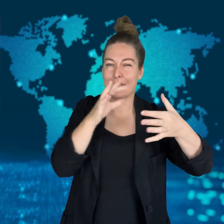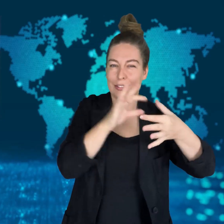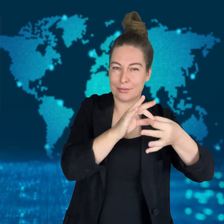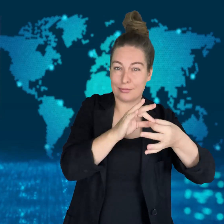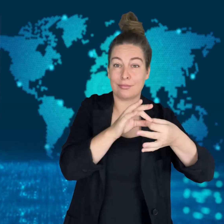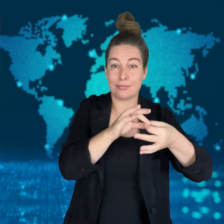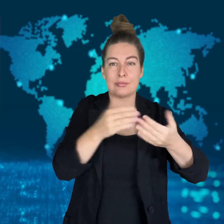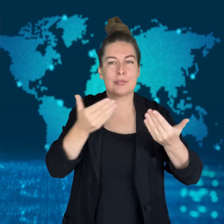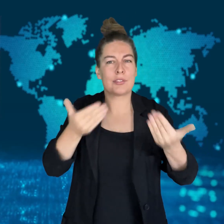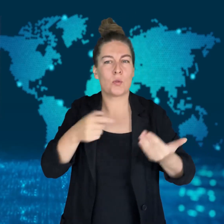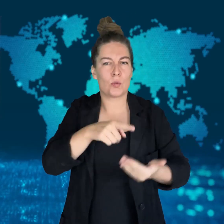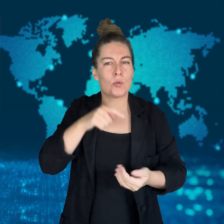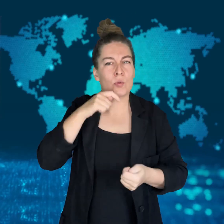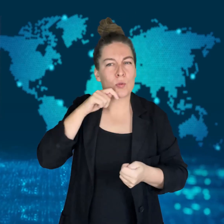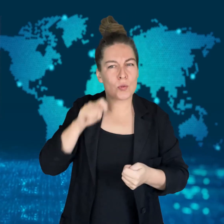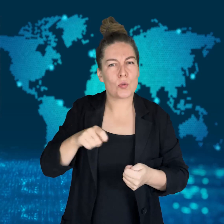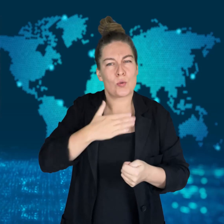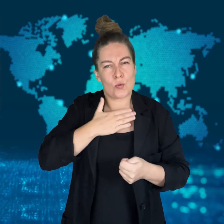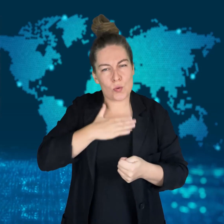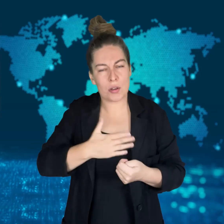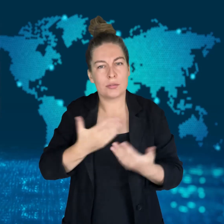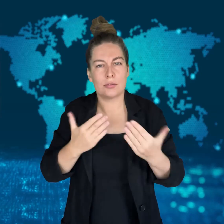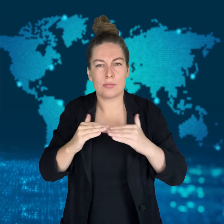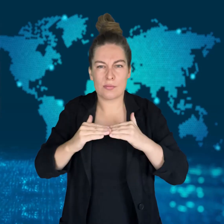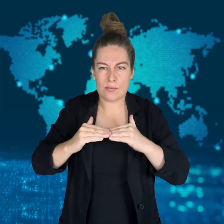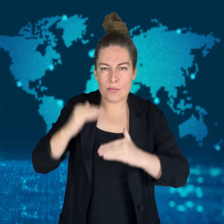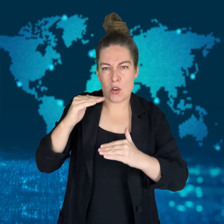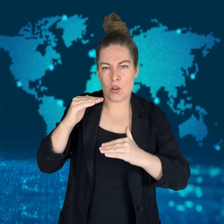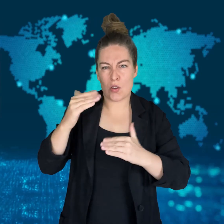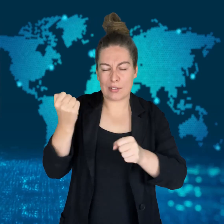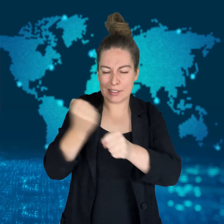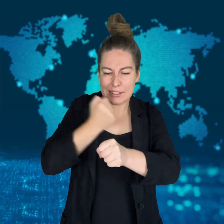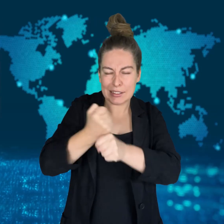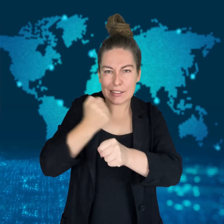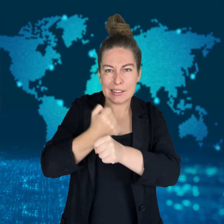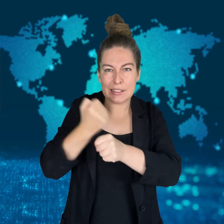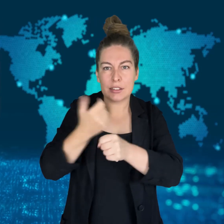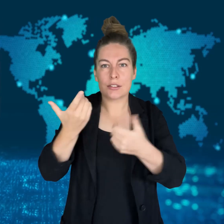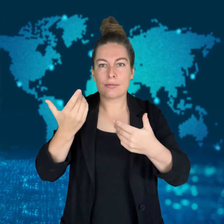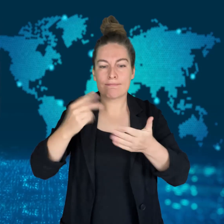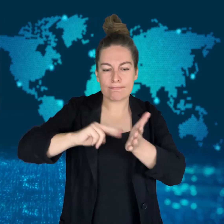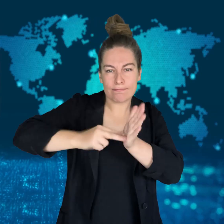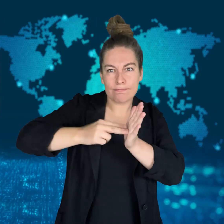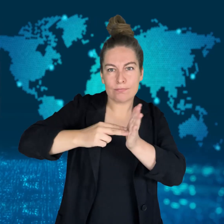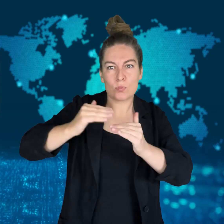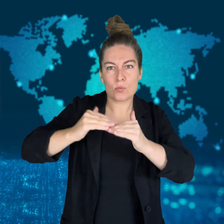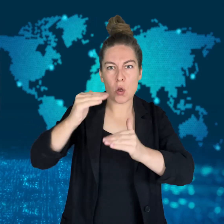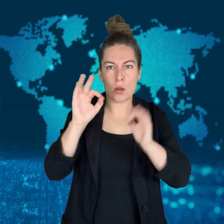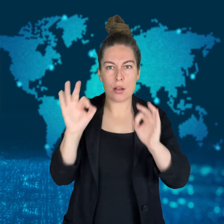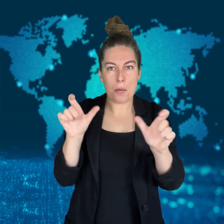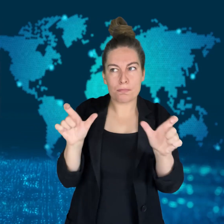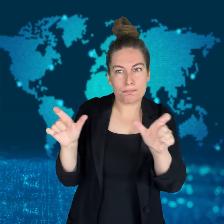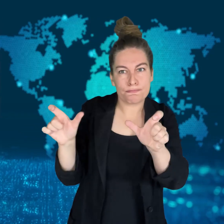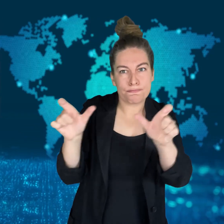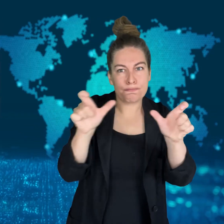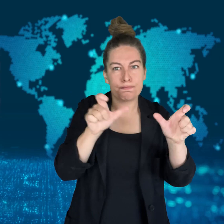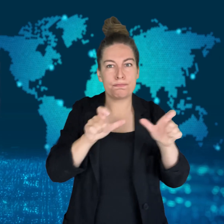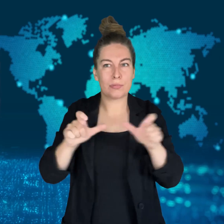since the war began.